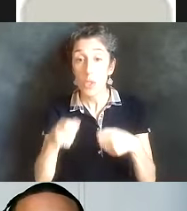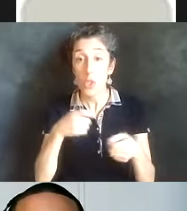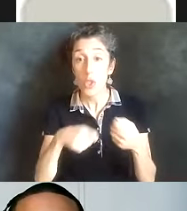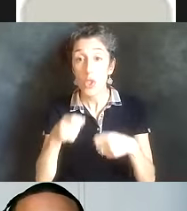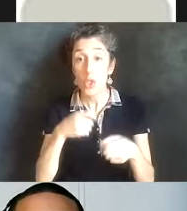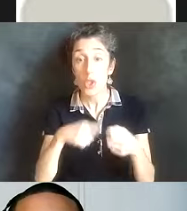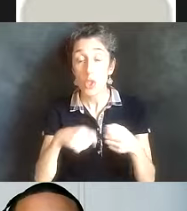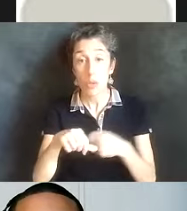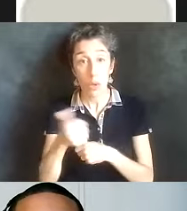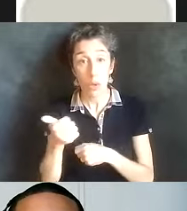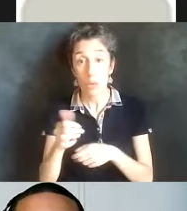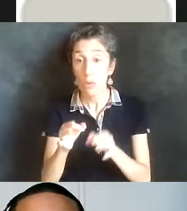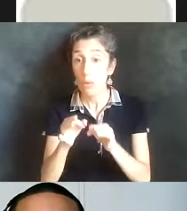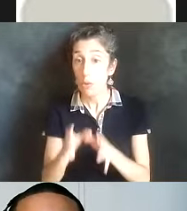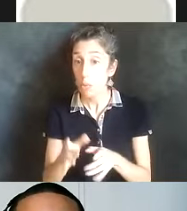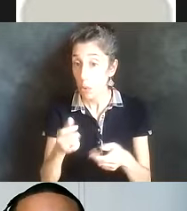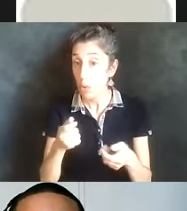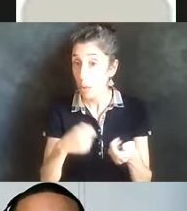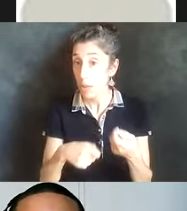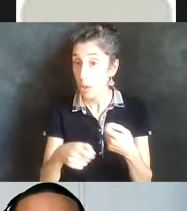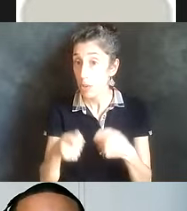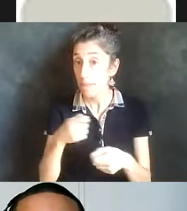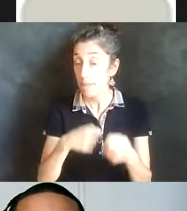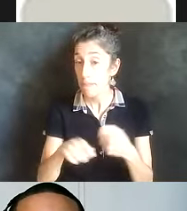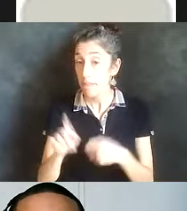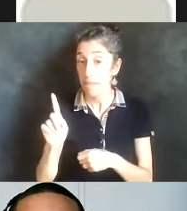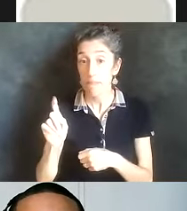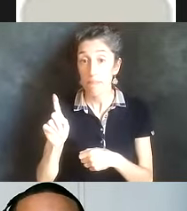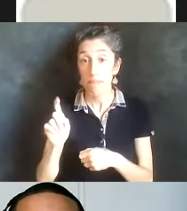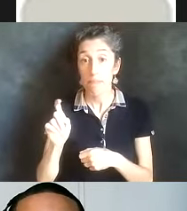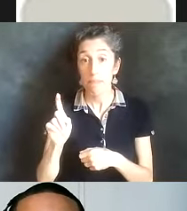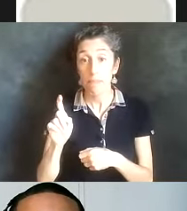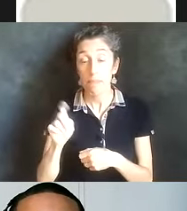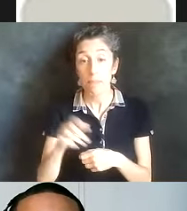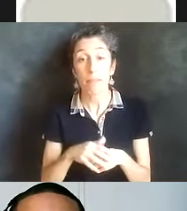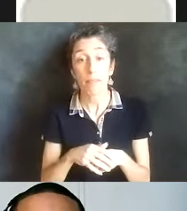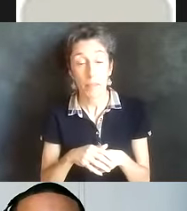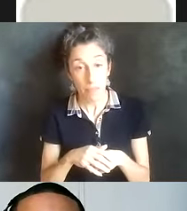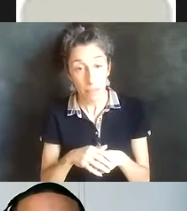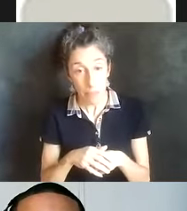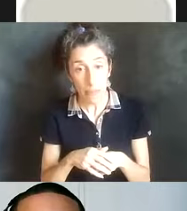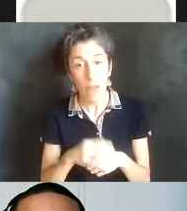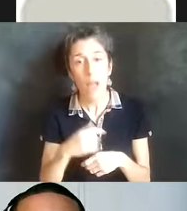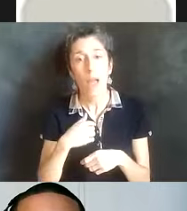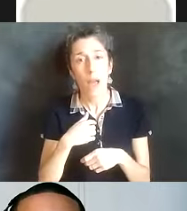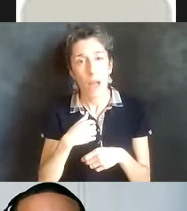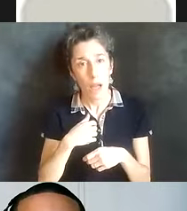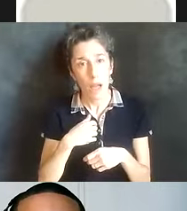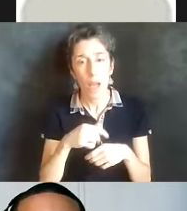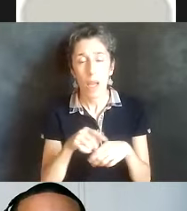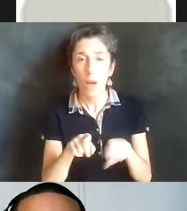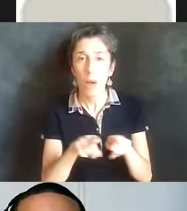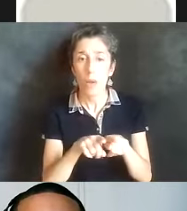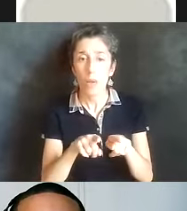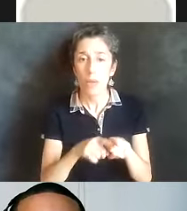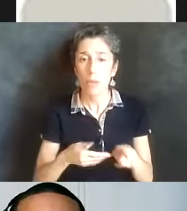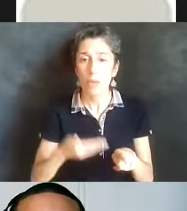her English. Moreover, I think that communicating on behalf of my family is also a challenge for me